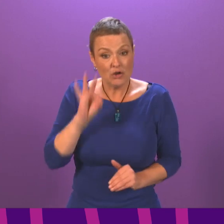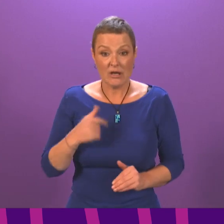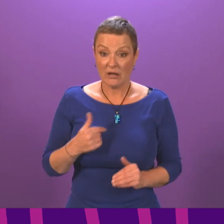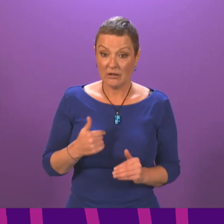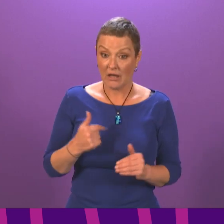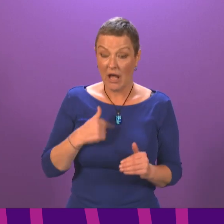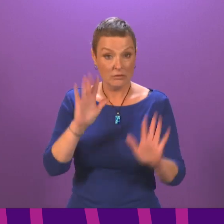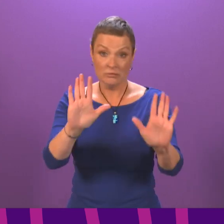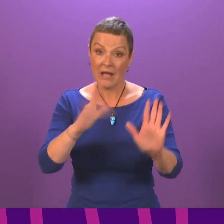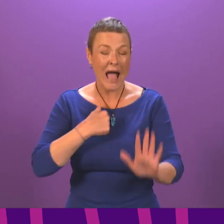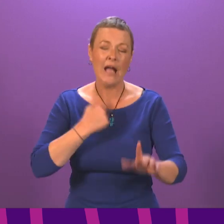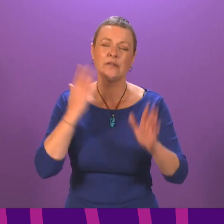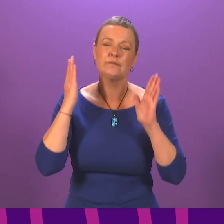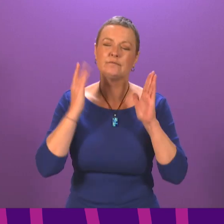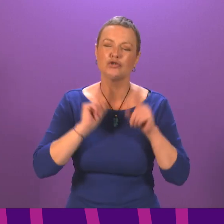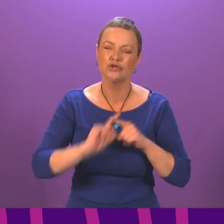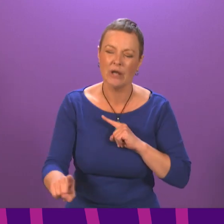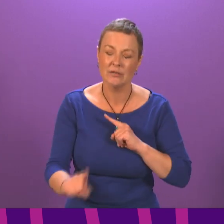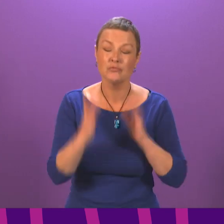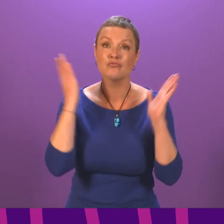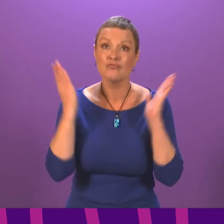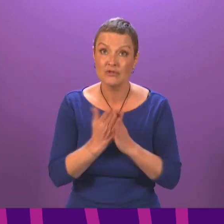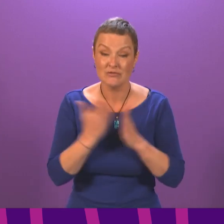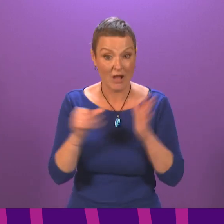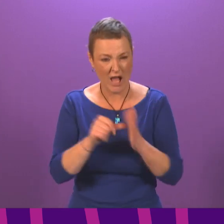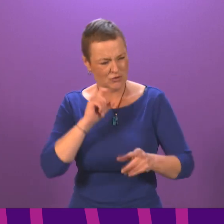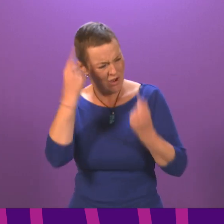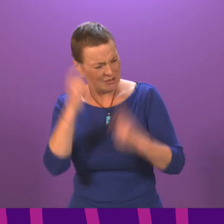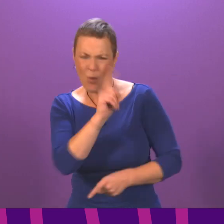I have to say that I have tried really hard to understand Scottish Labour members’ position